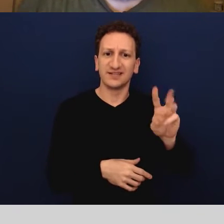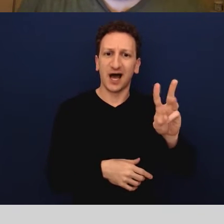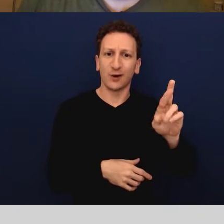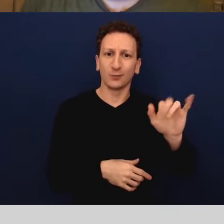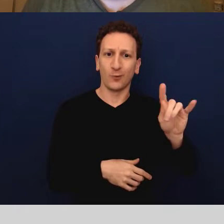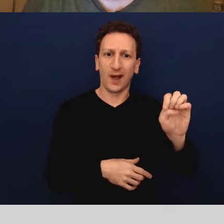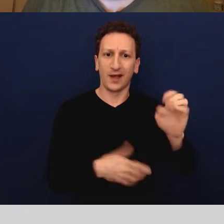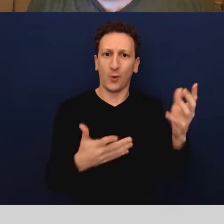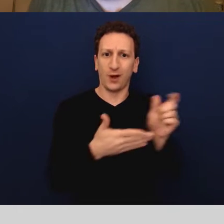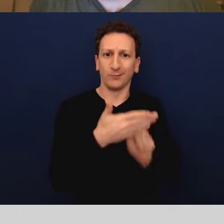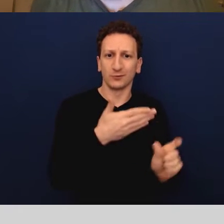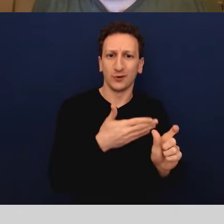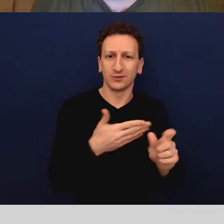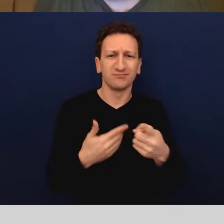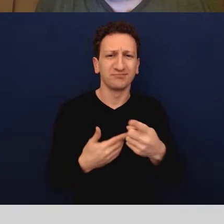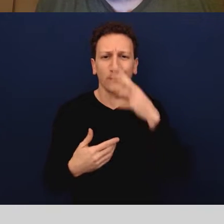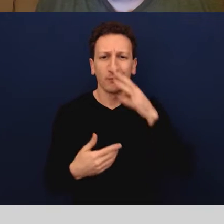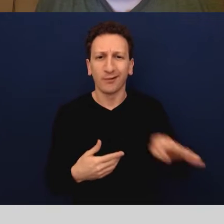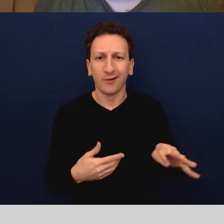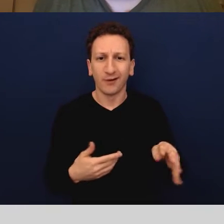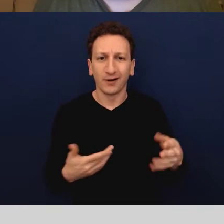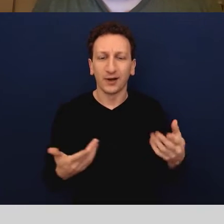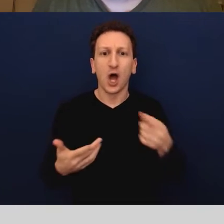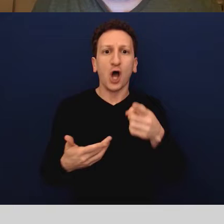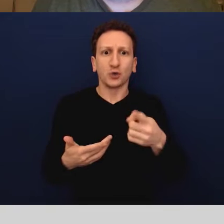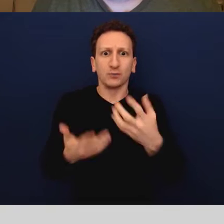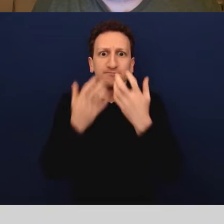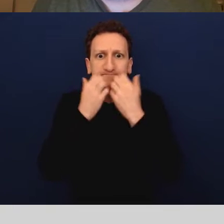and it's the number of things that it sent, that's not interesting.